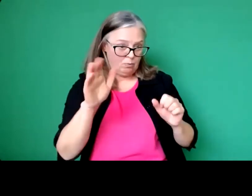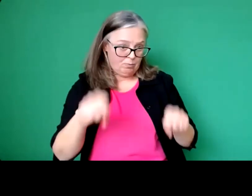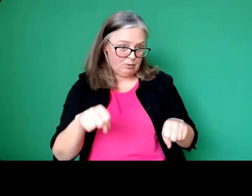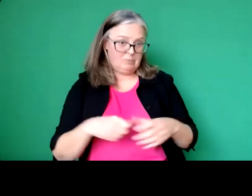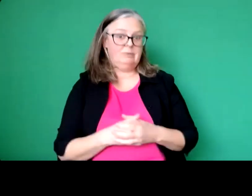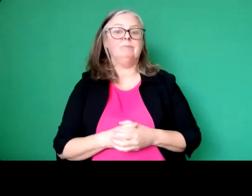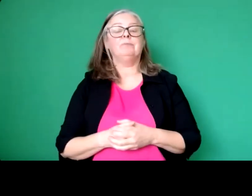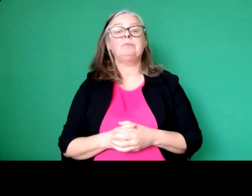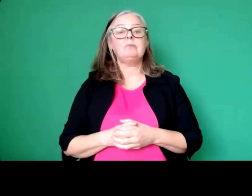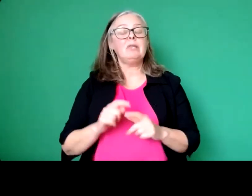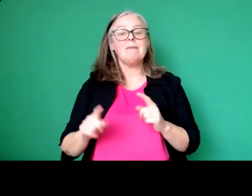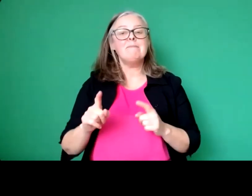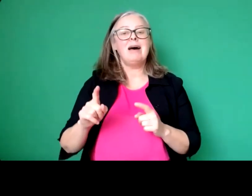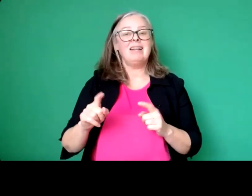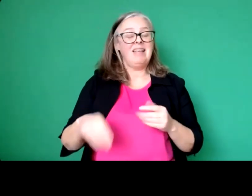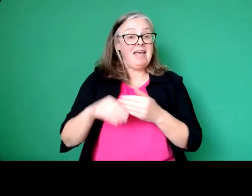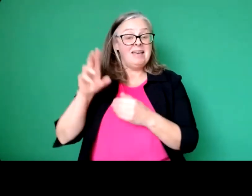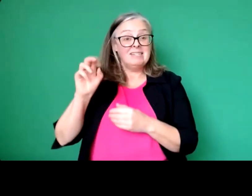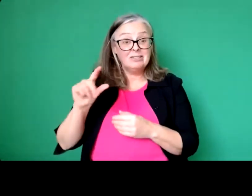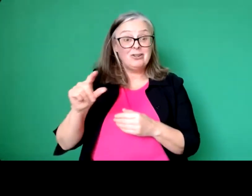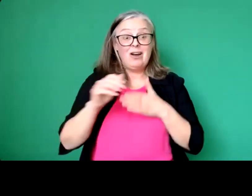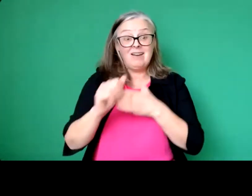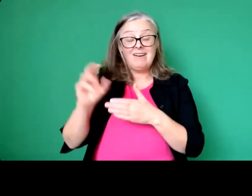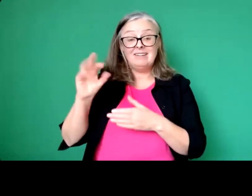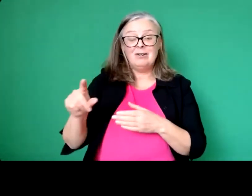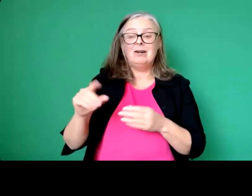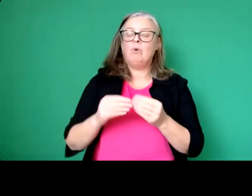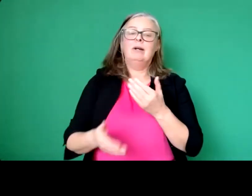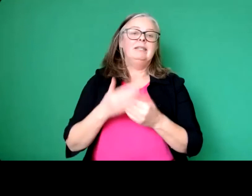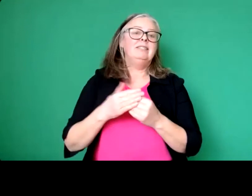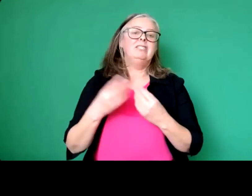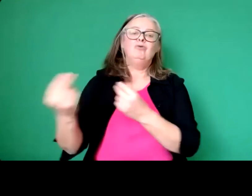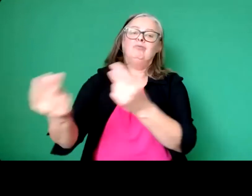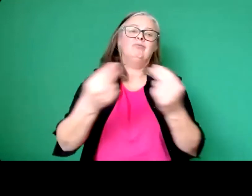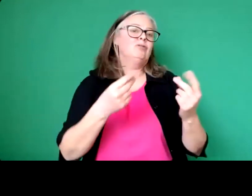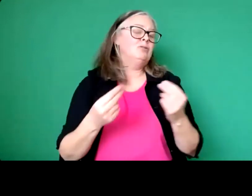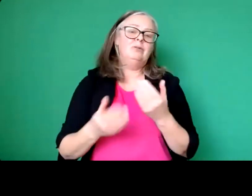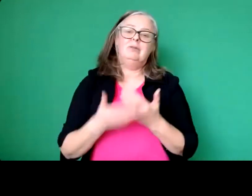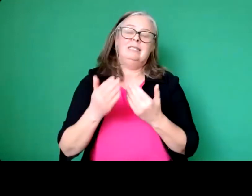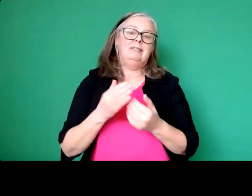in a more seamless and fluid way than i had previously with working a cane for example